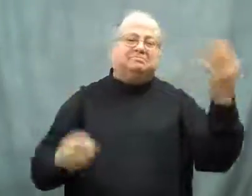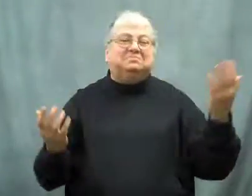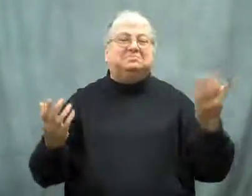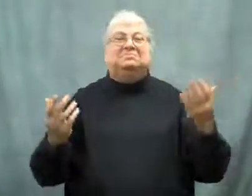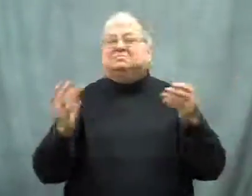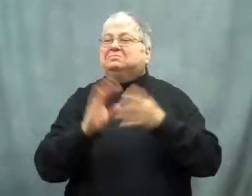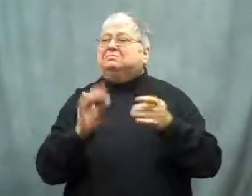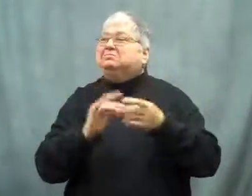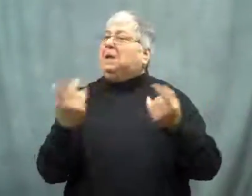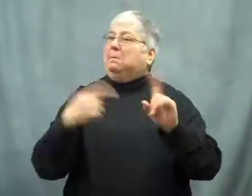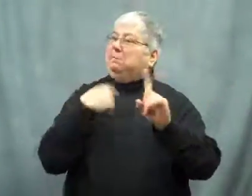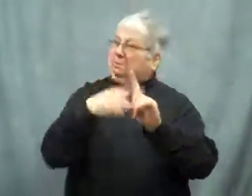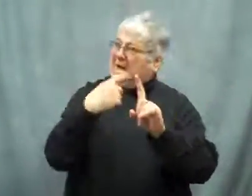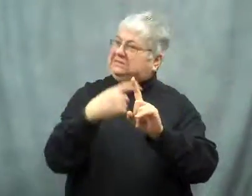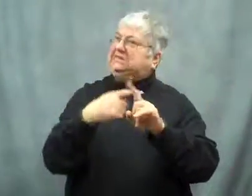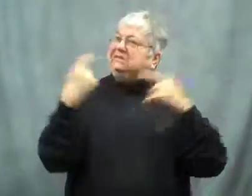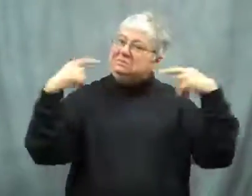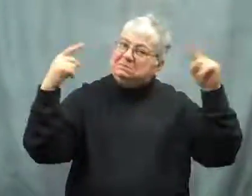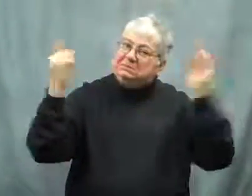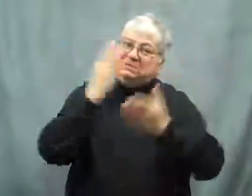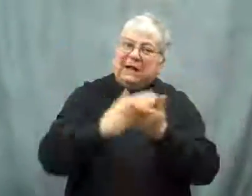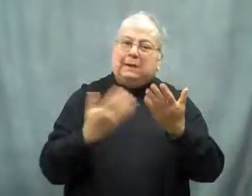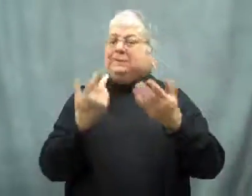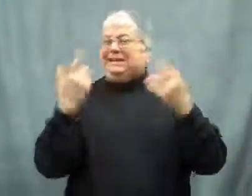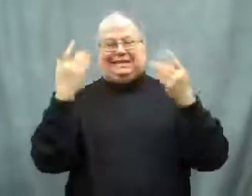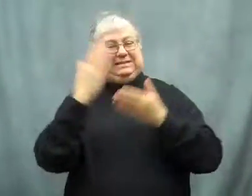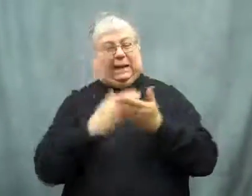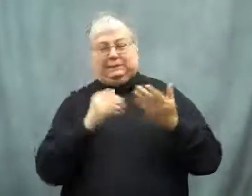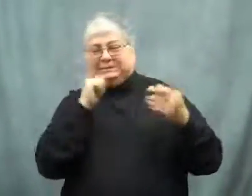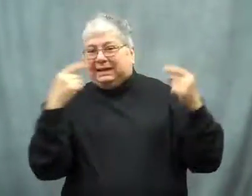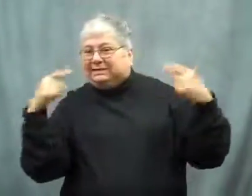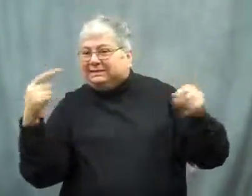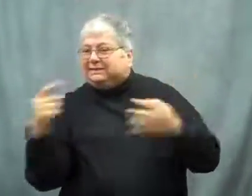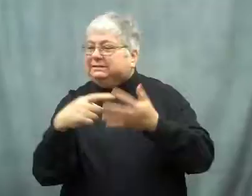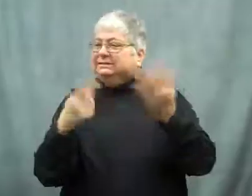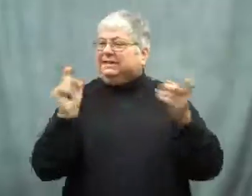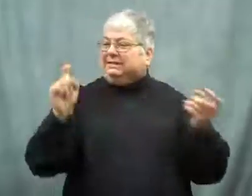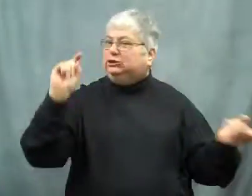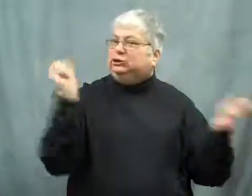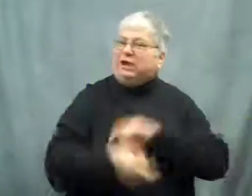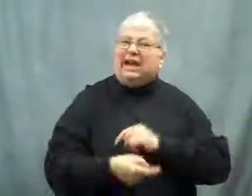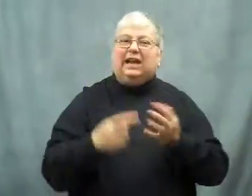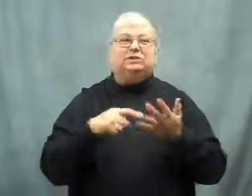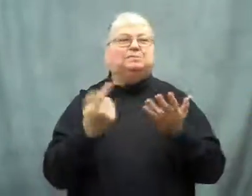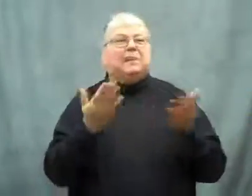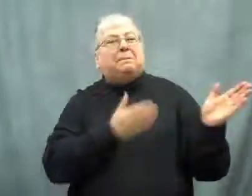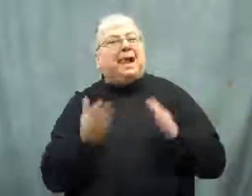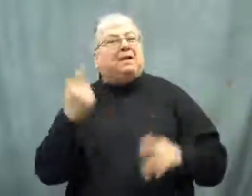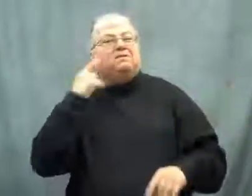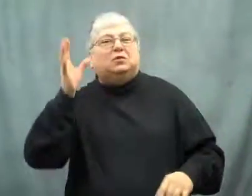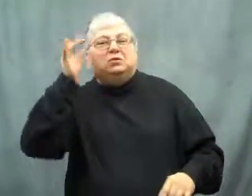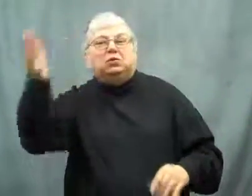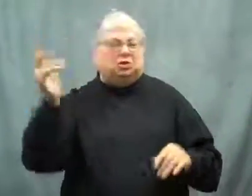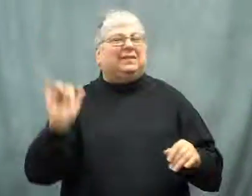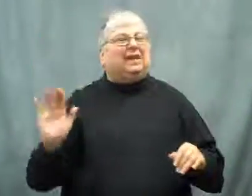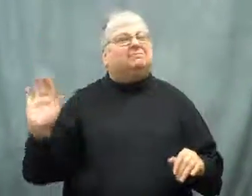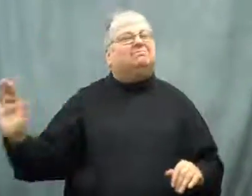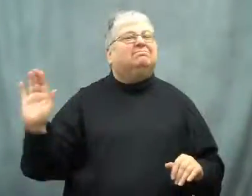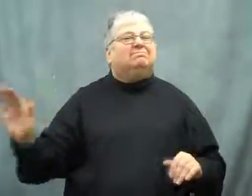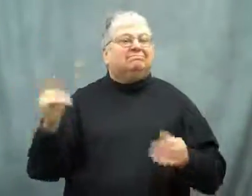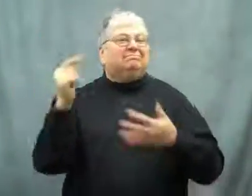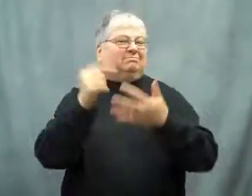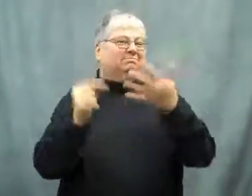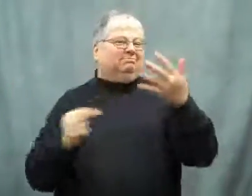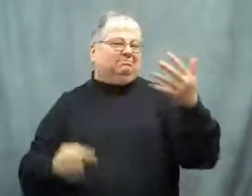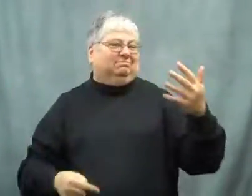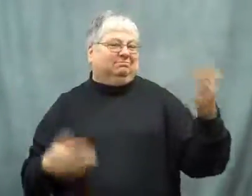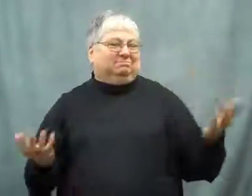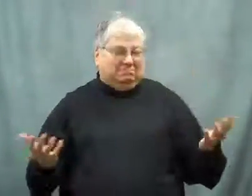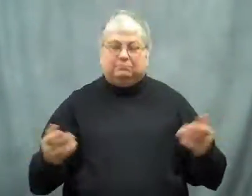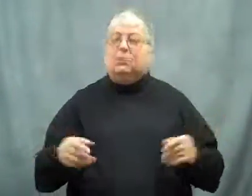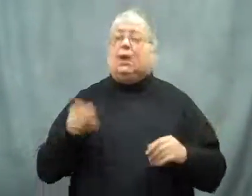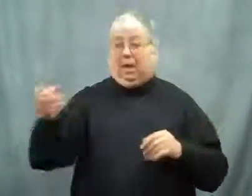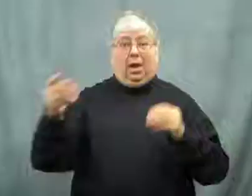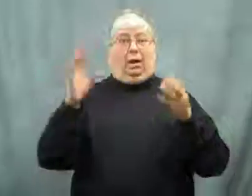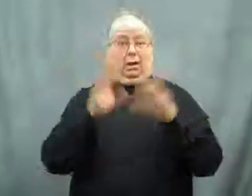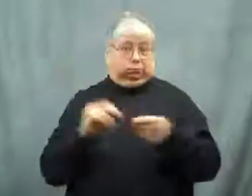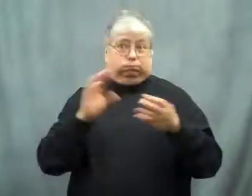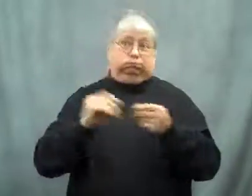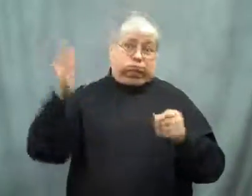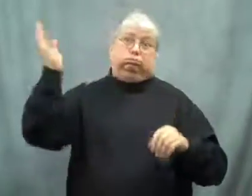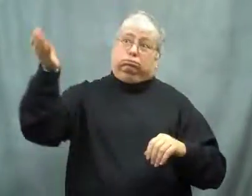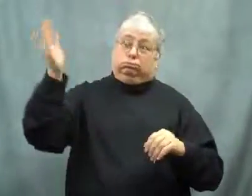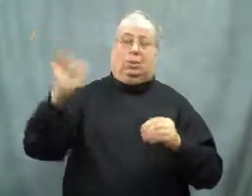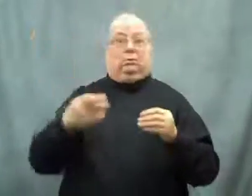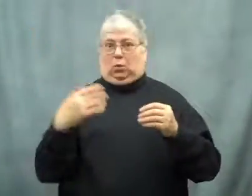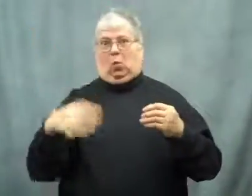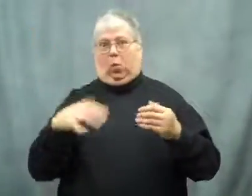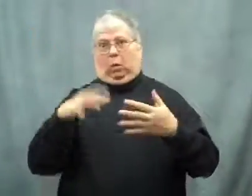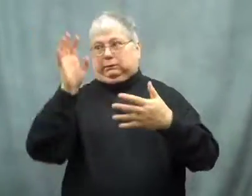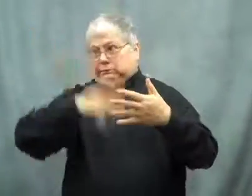It covers positive and negative developments,